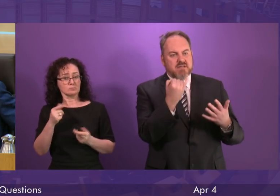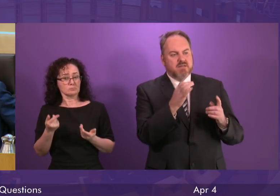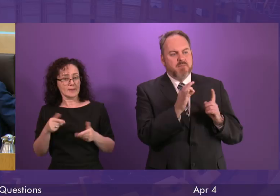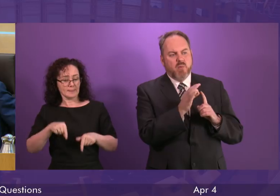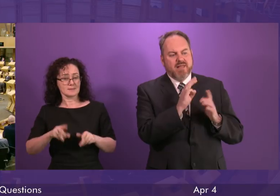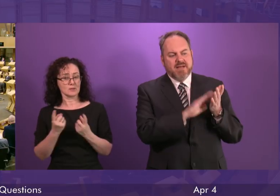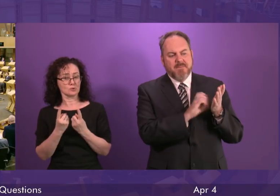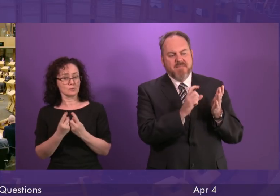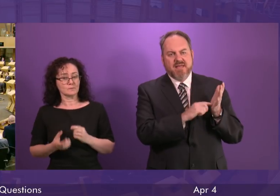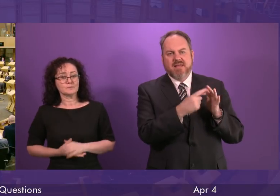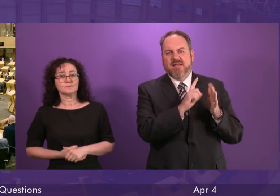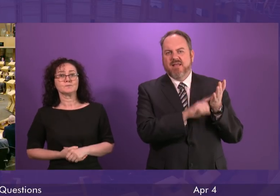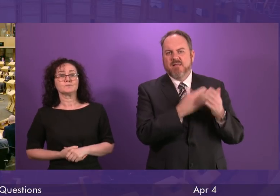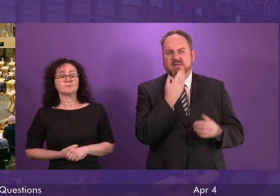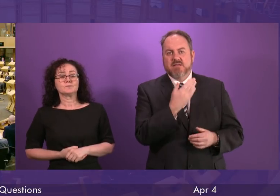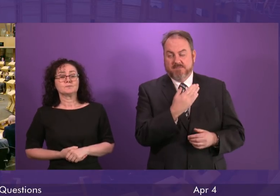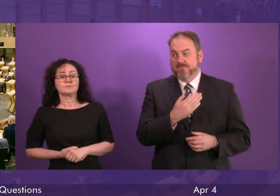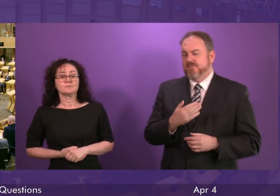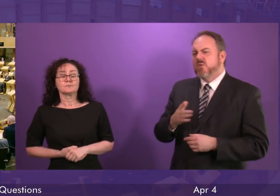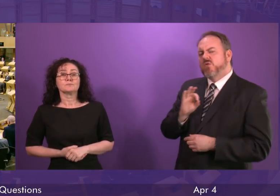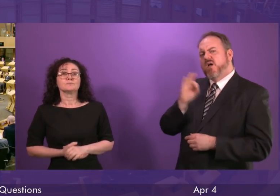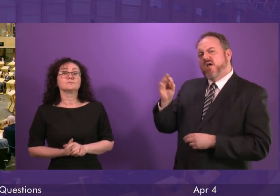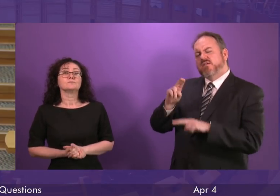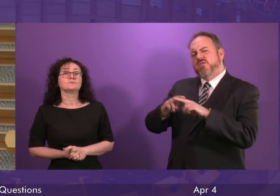Pauline McNeill (Glasgow) (Lab): To ask the First Minister what the Scottish